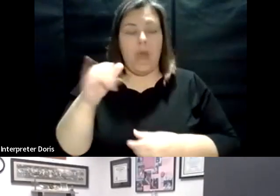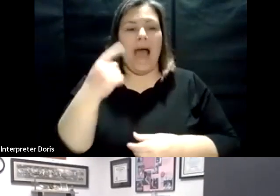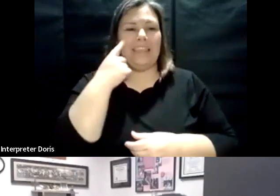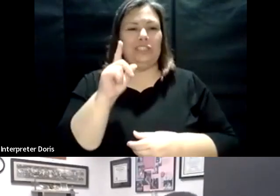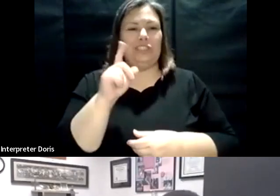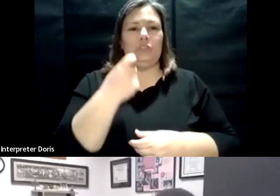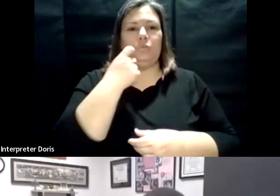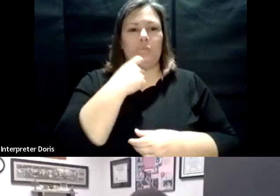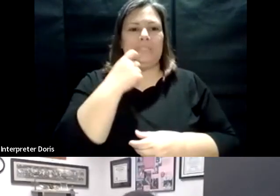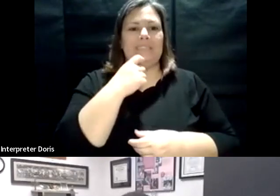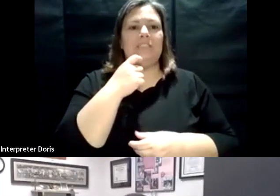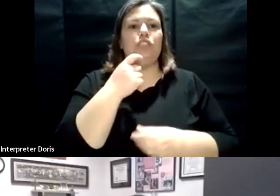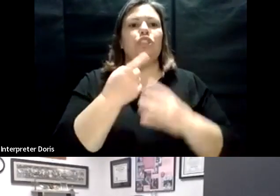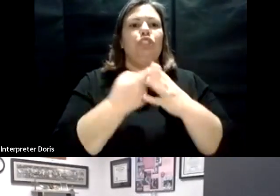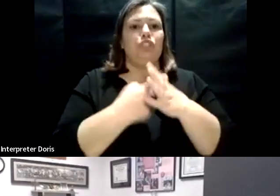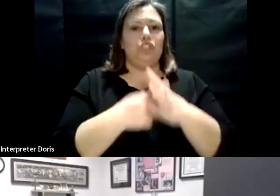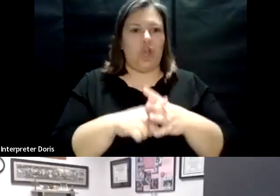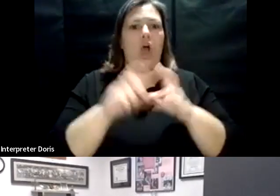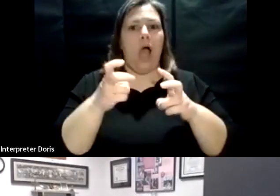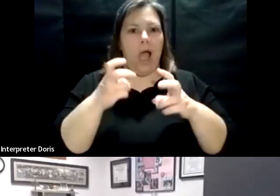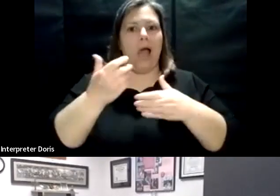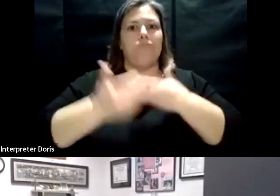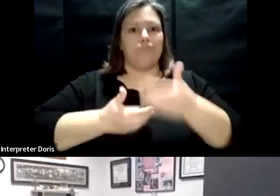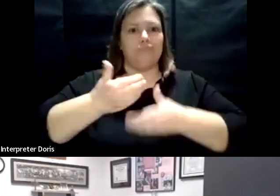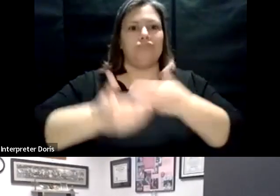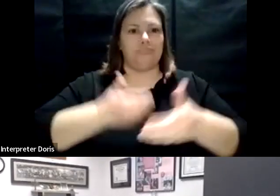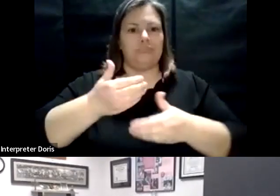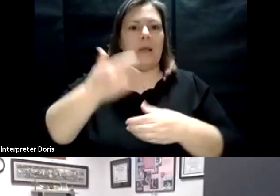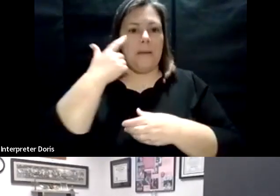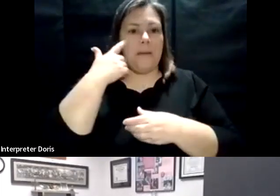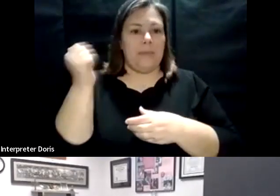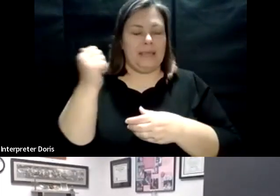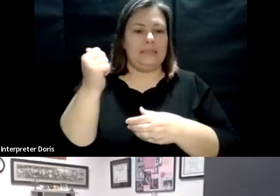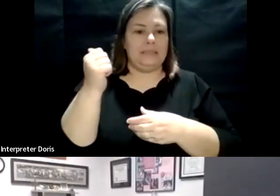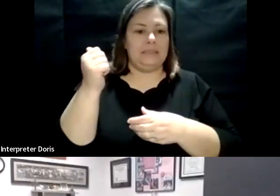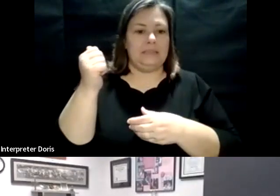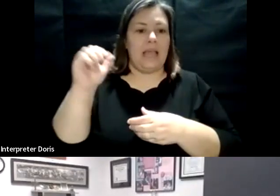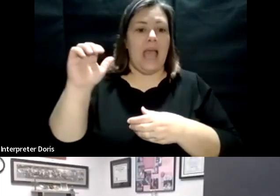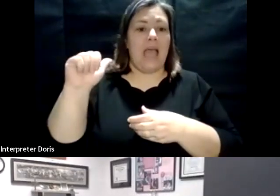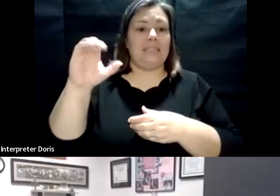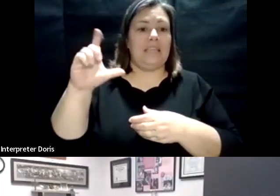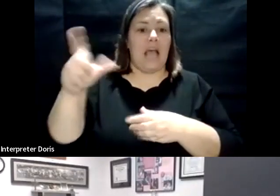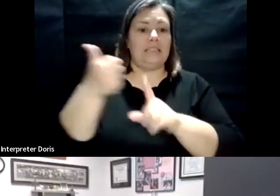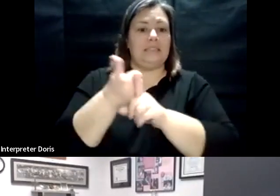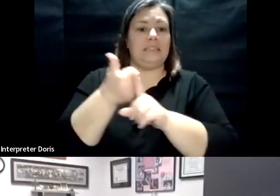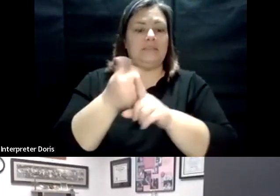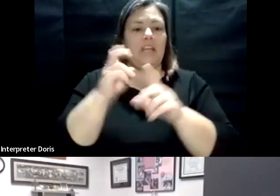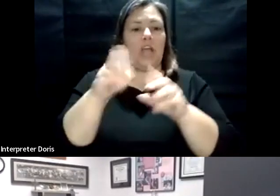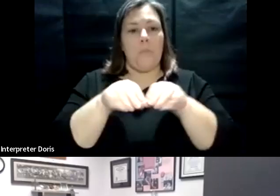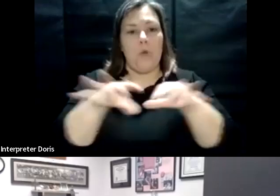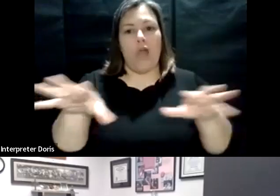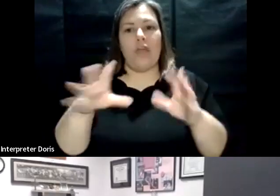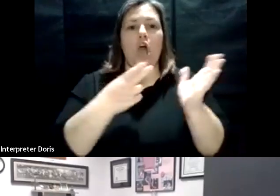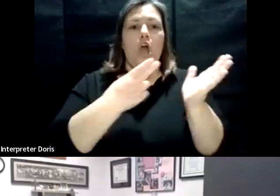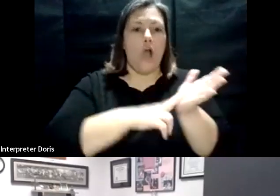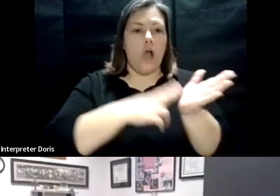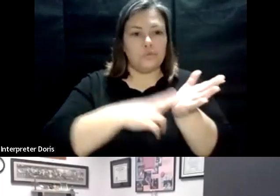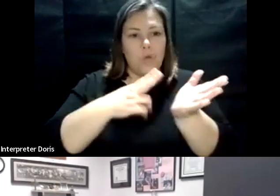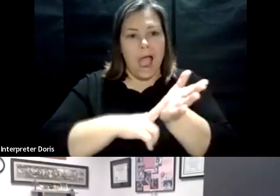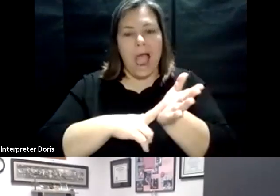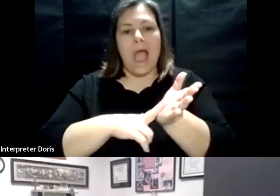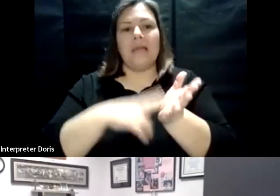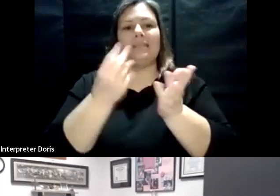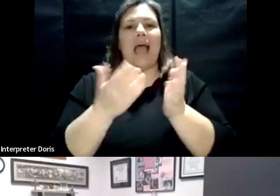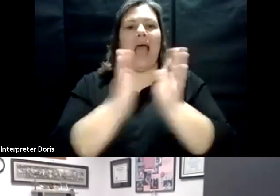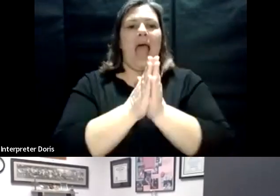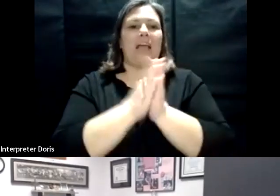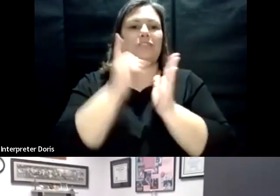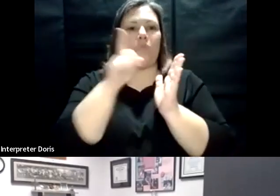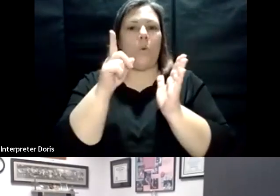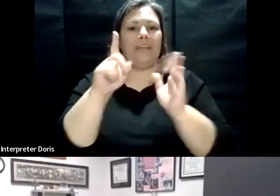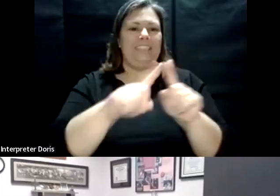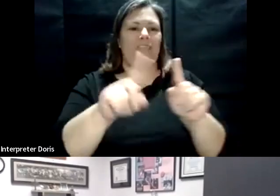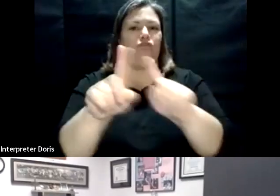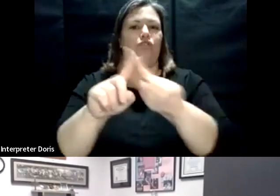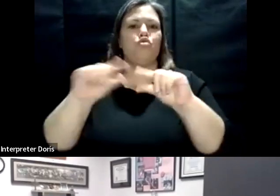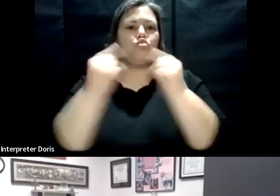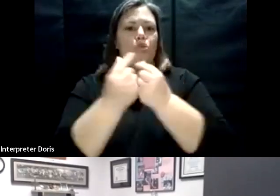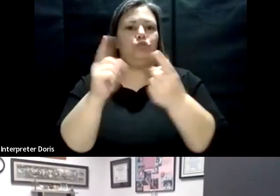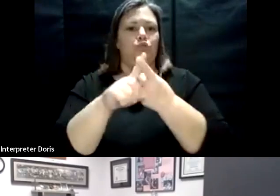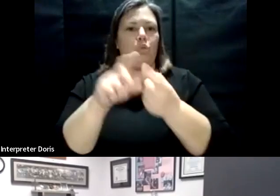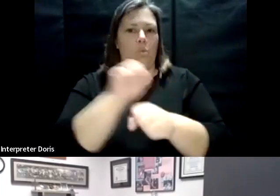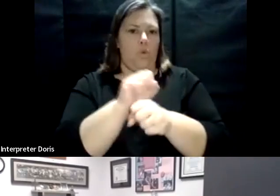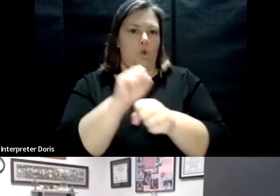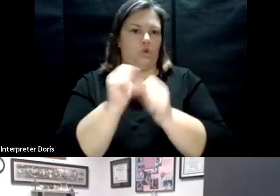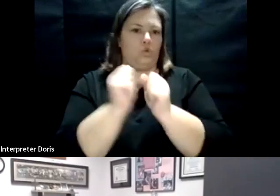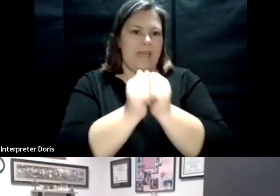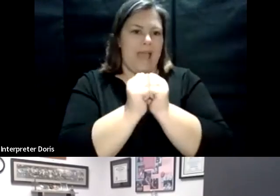The Kansas SILC wasn't involved in it.